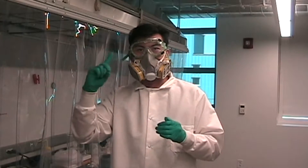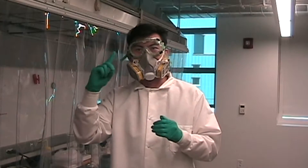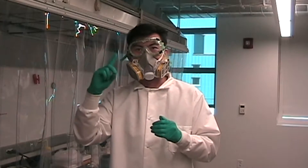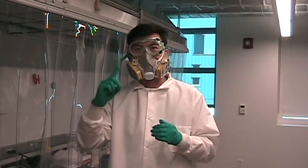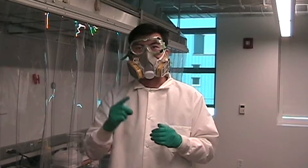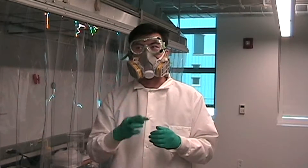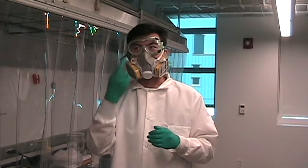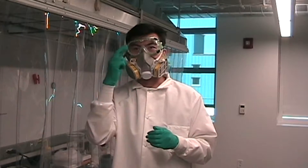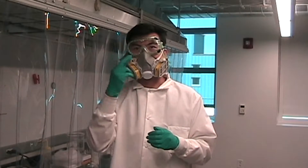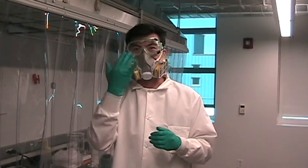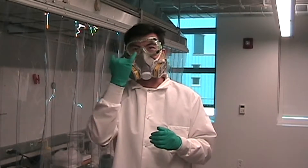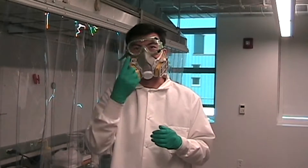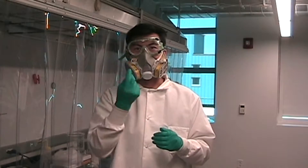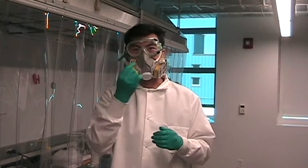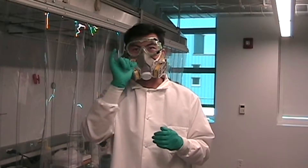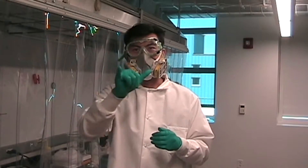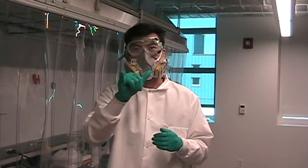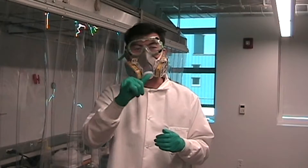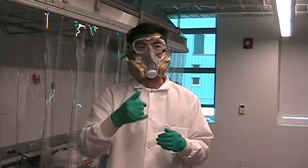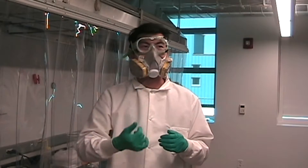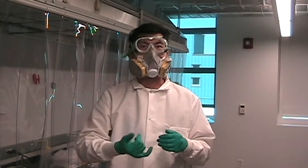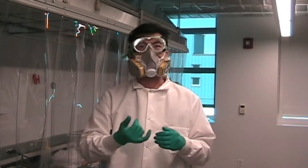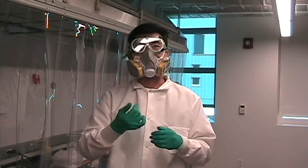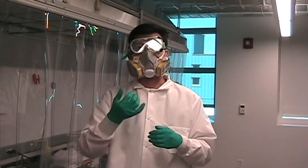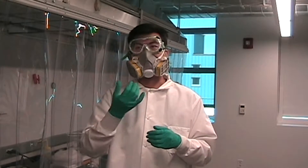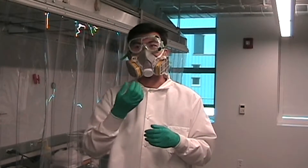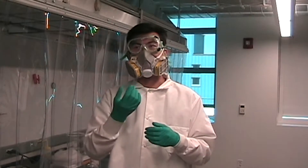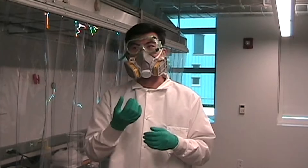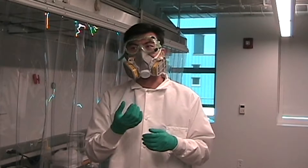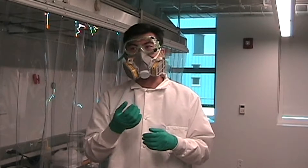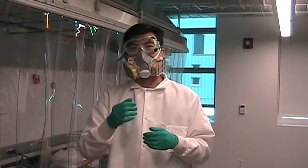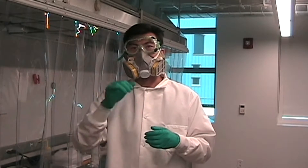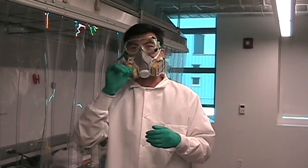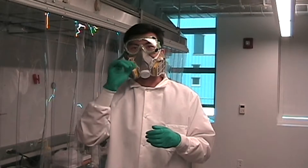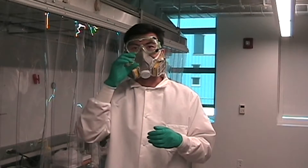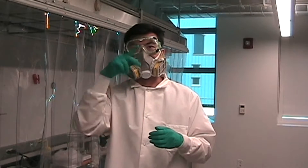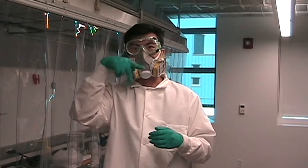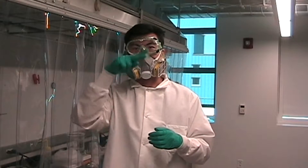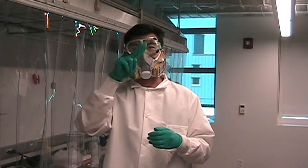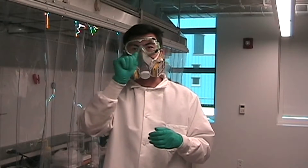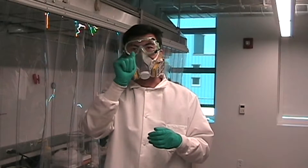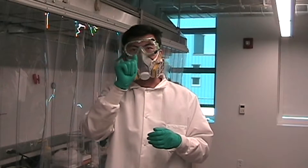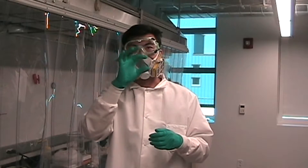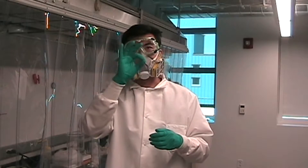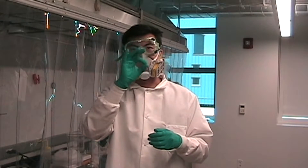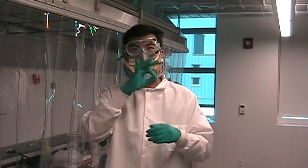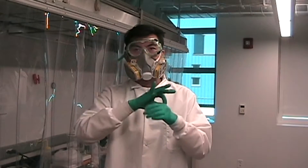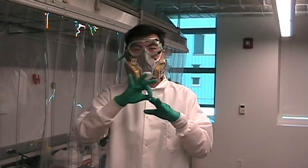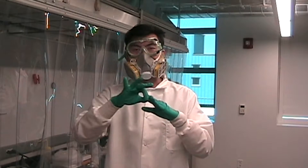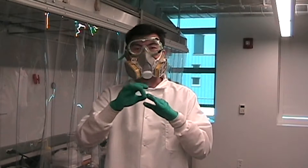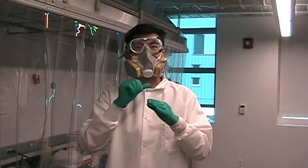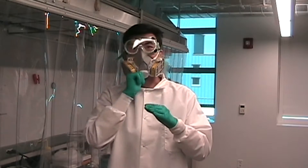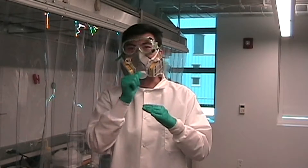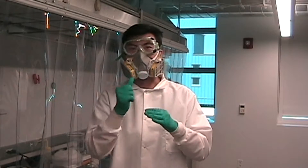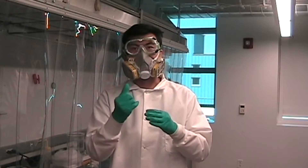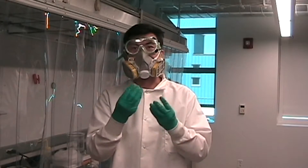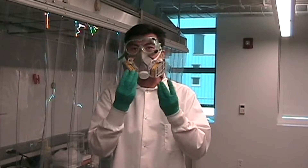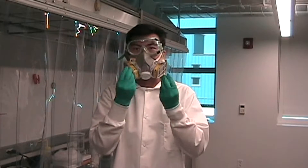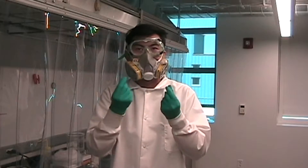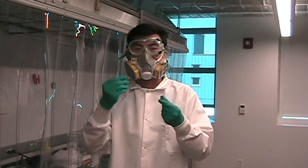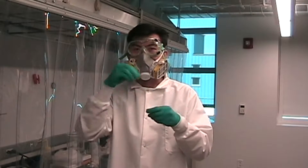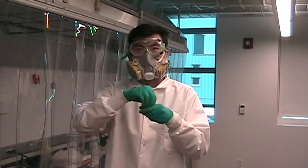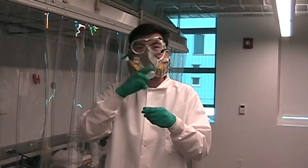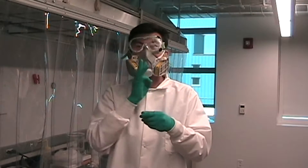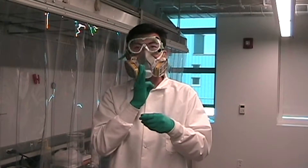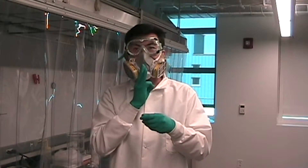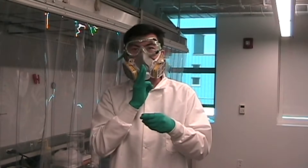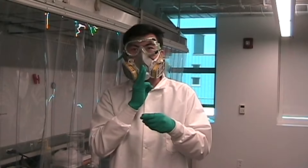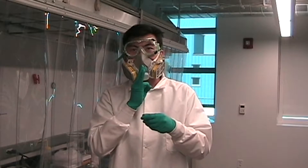The reason why we are doing this experiment is because PVA fibers cannot dissolve in water.